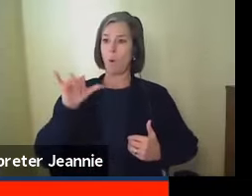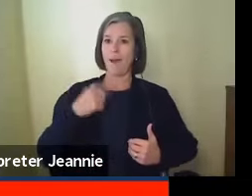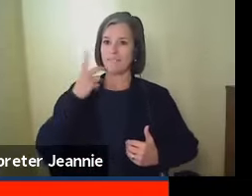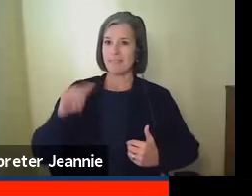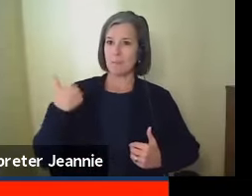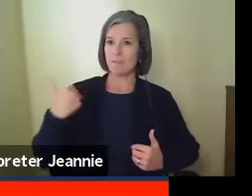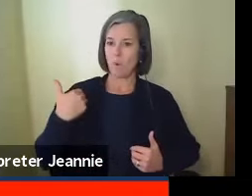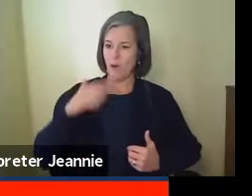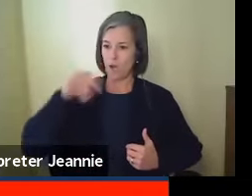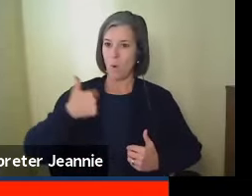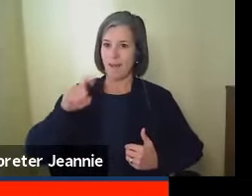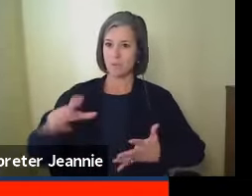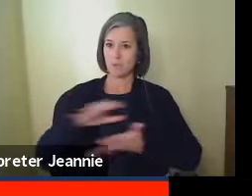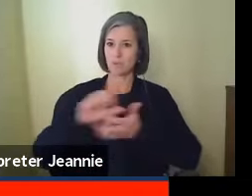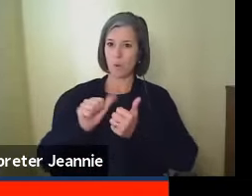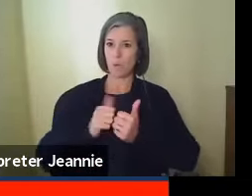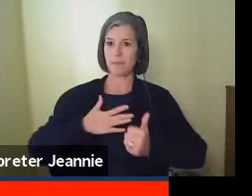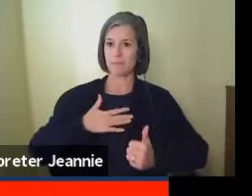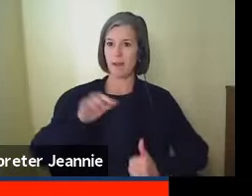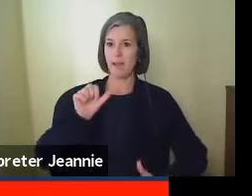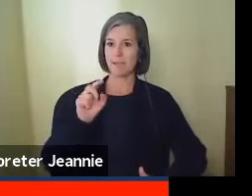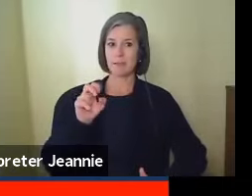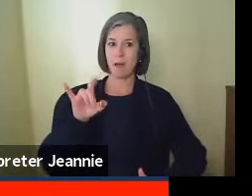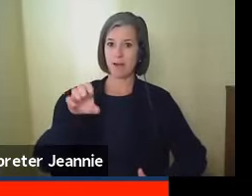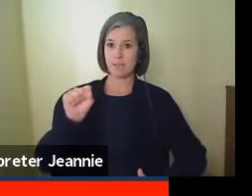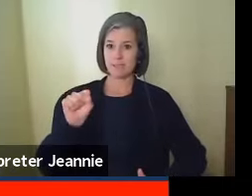destroy it with my antibodies. Click one more time and